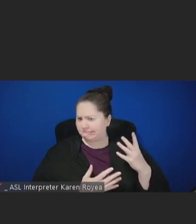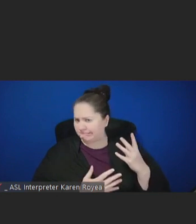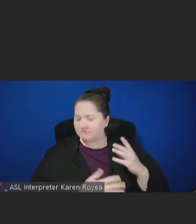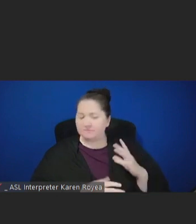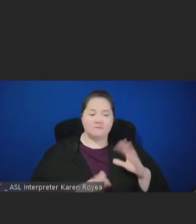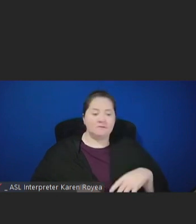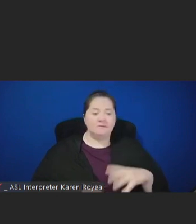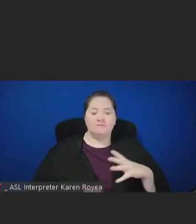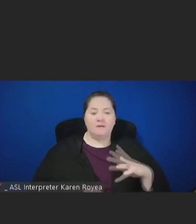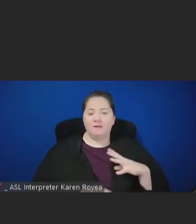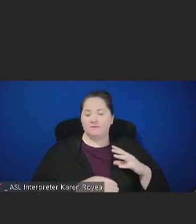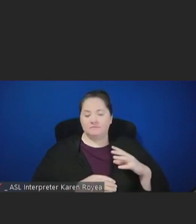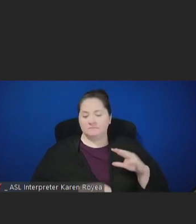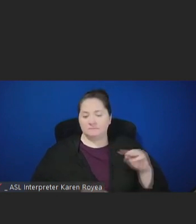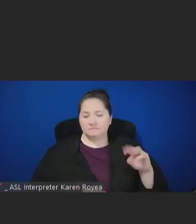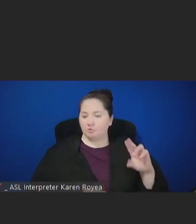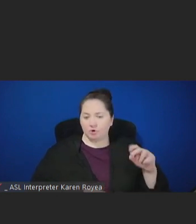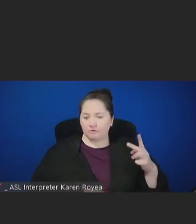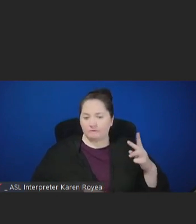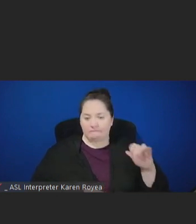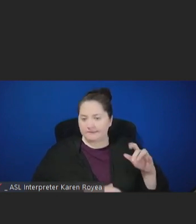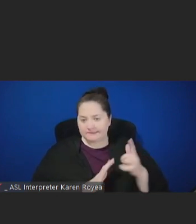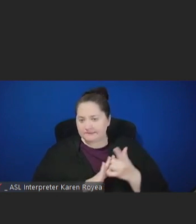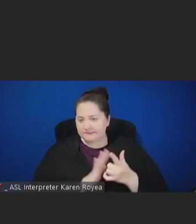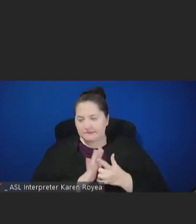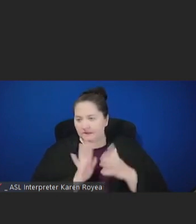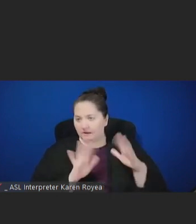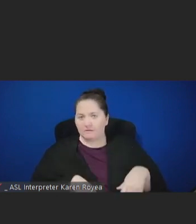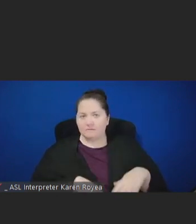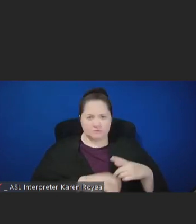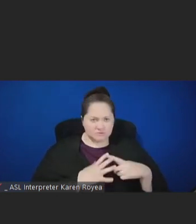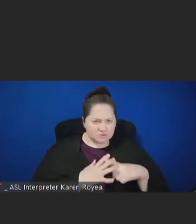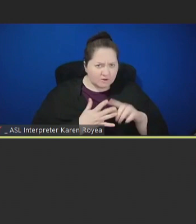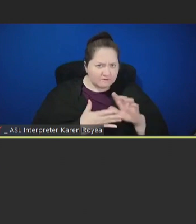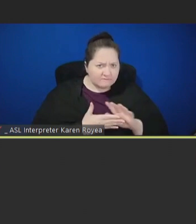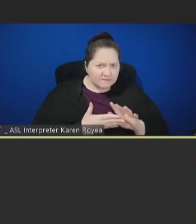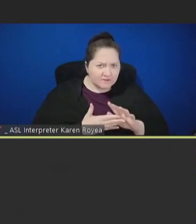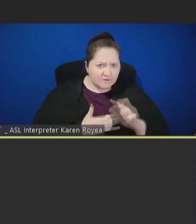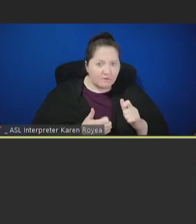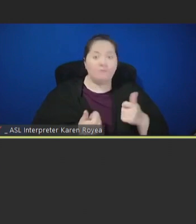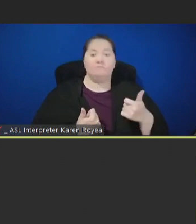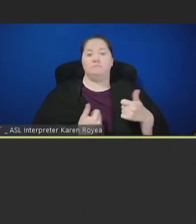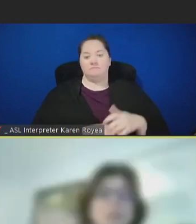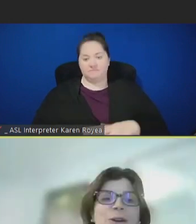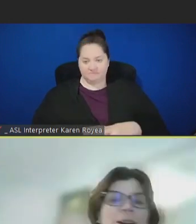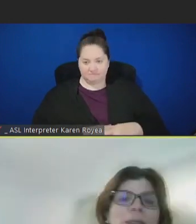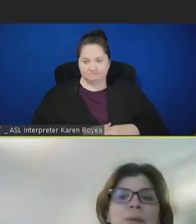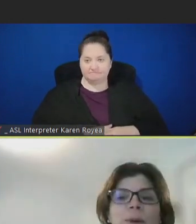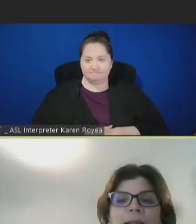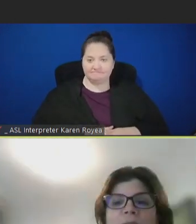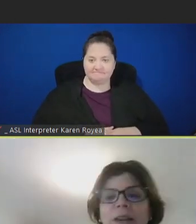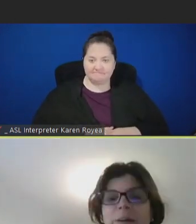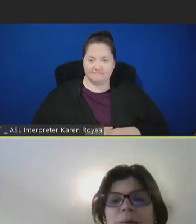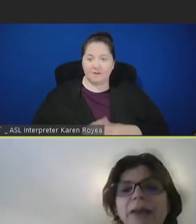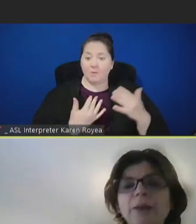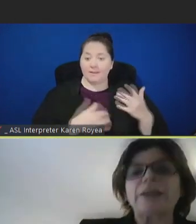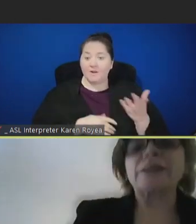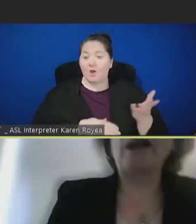this is Murphy's Law. Start my video. Thank you. I've been waiting all day. Anyways,